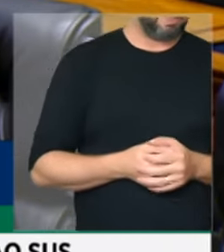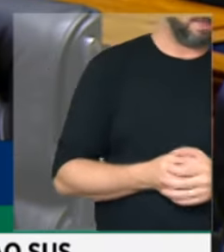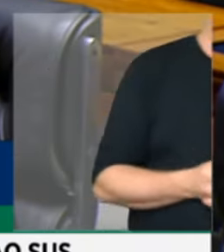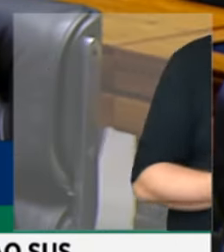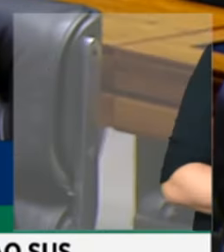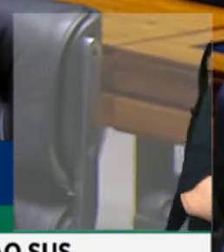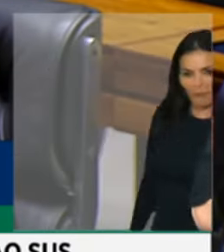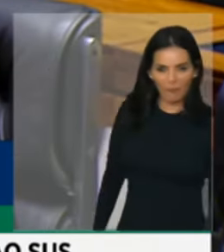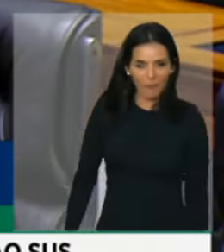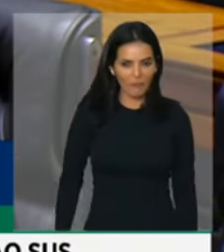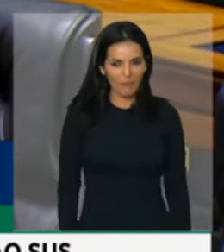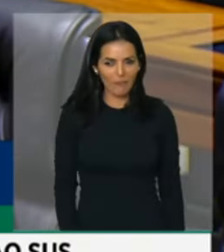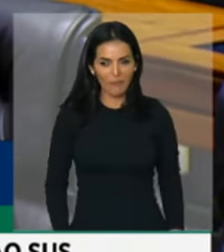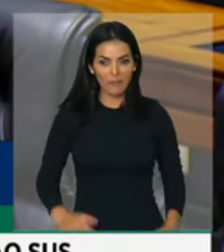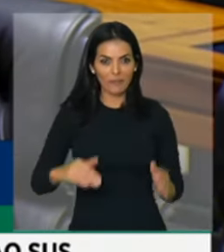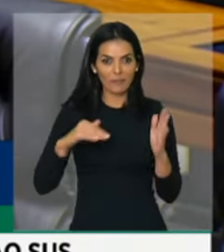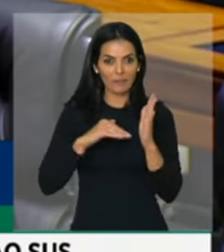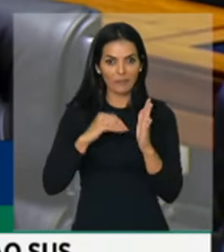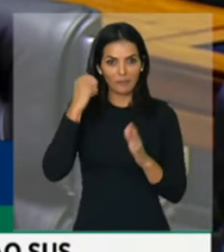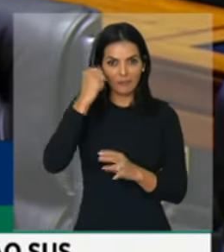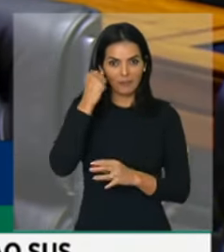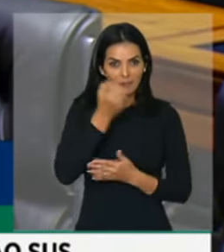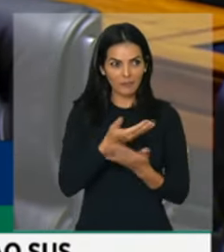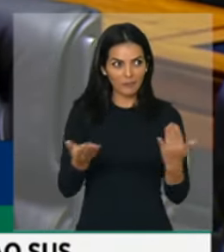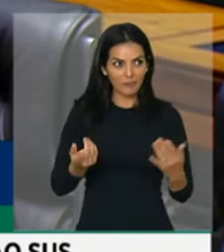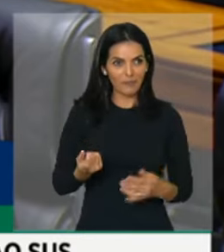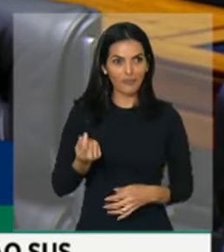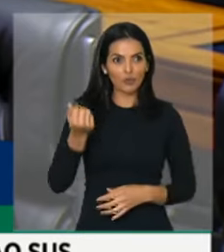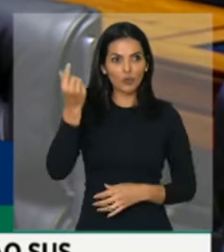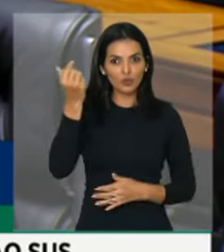UM VALOR MÁXIMO. EU NÃO POSSO TAMBÉM ACEITAR QUE DAQUI A POUCO UM LEITO DE UTI, POR SER UM HOSPITAL CINCO